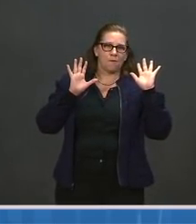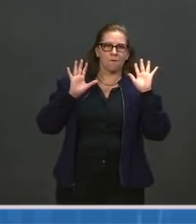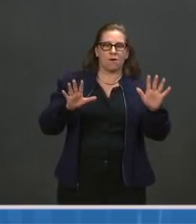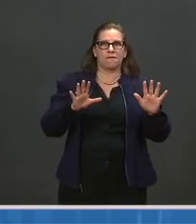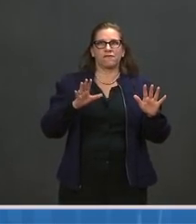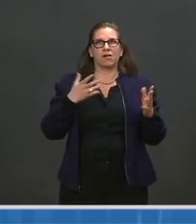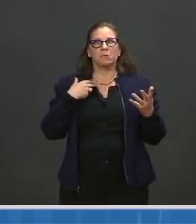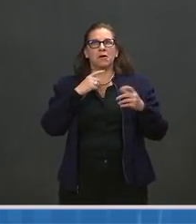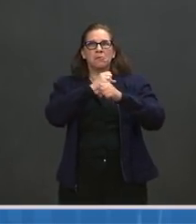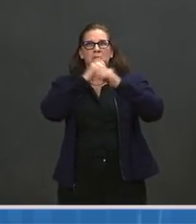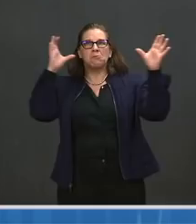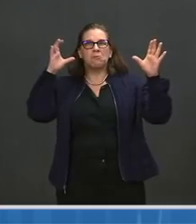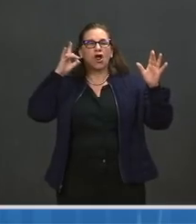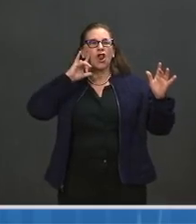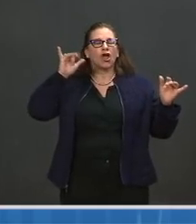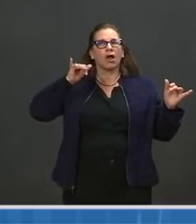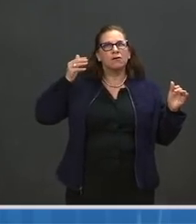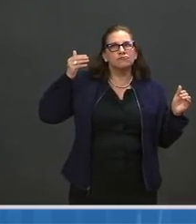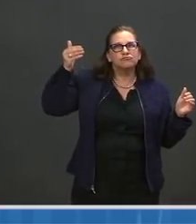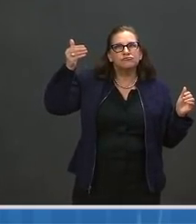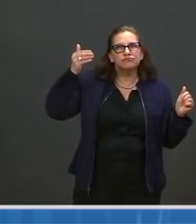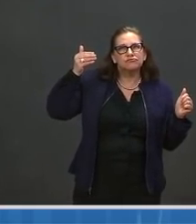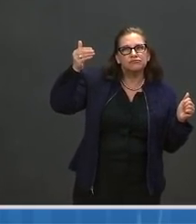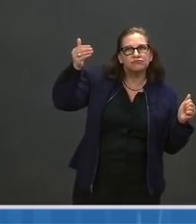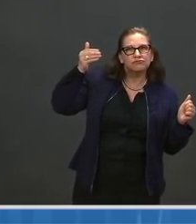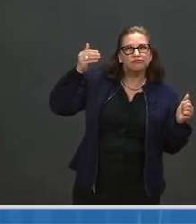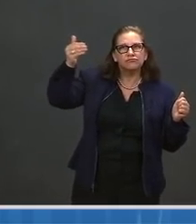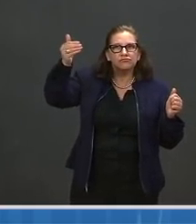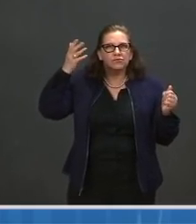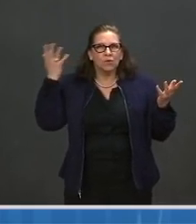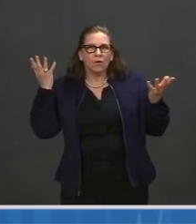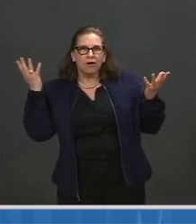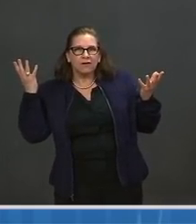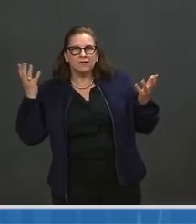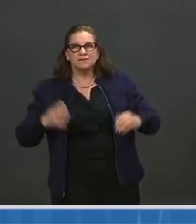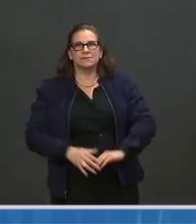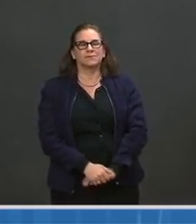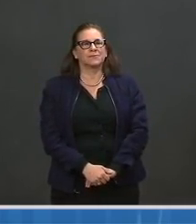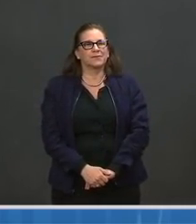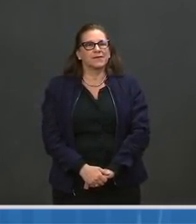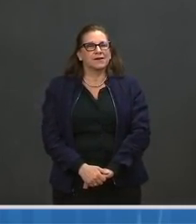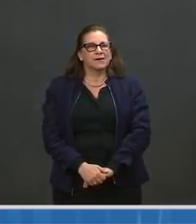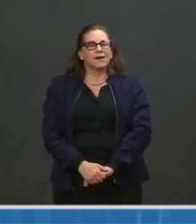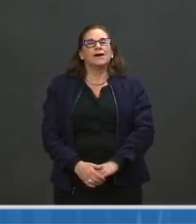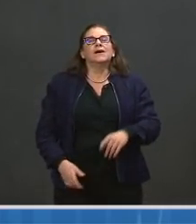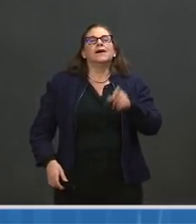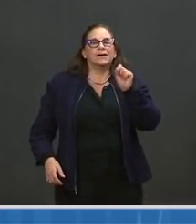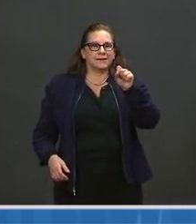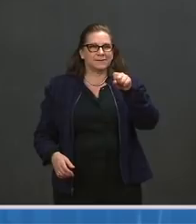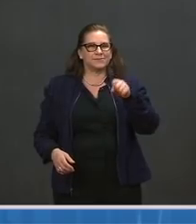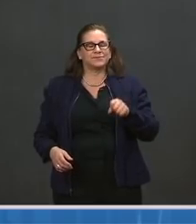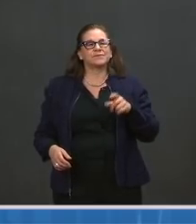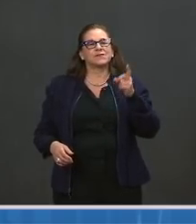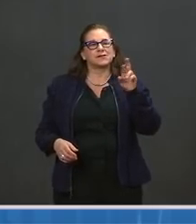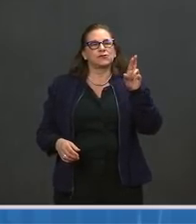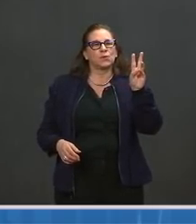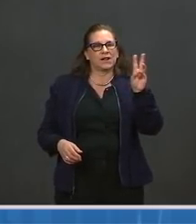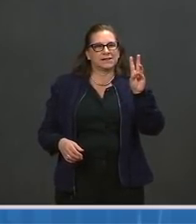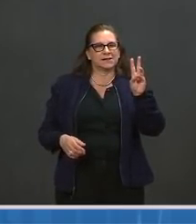Mr. Slavitt: Why don't we start with Dr. Walensky and then Dr. Fauci? Dr. Walensky: Yeah. It's an important question for us to consider. I think one thing we have to realize